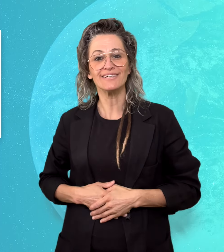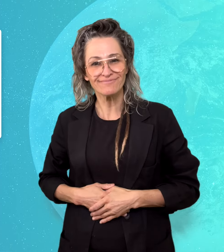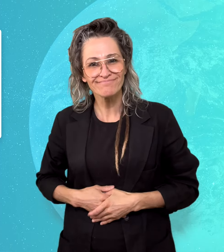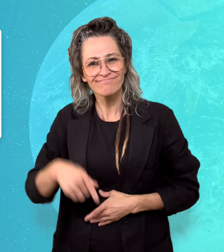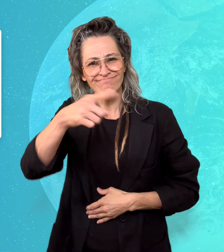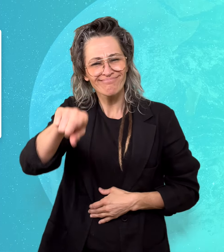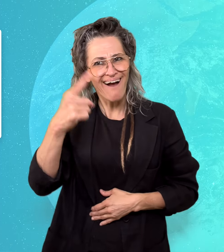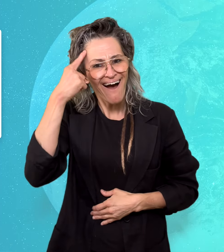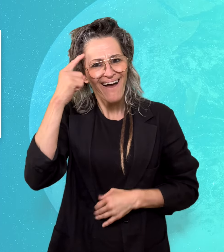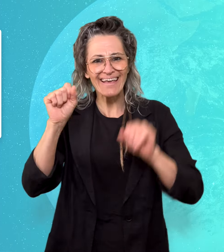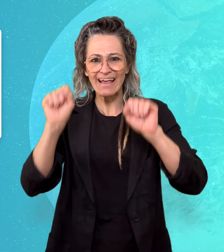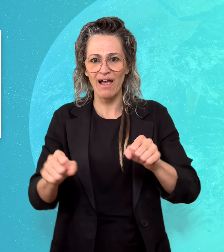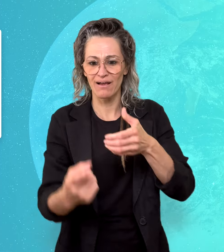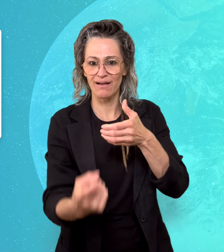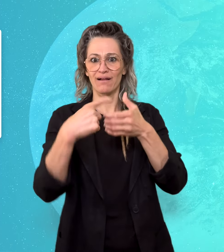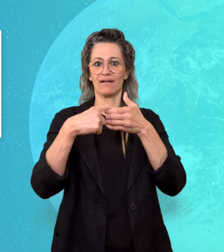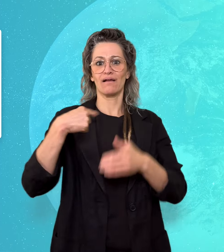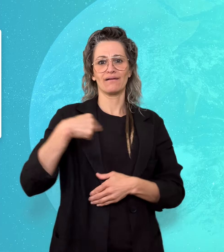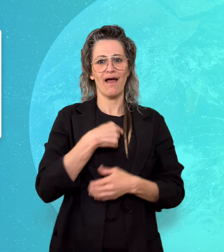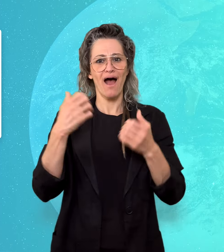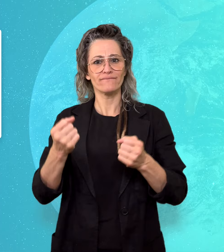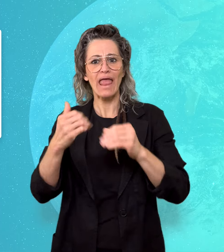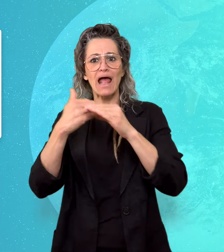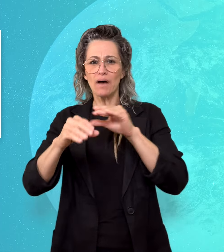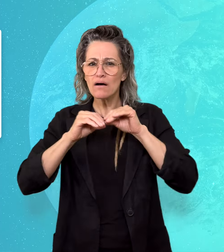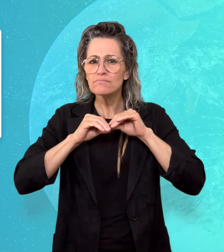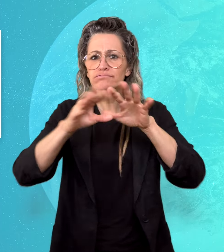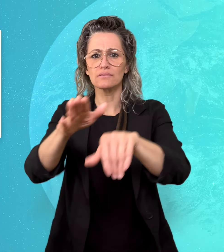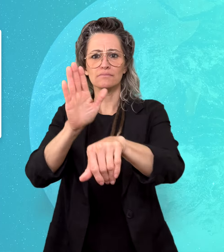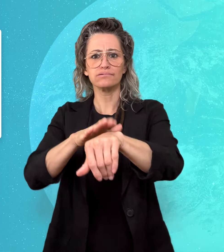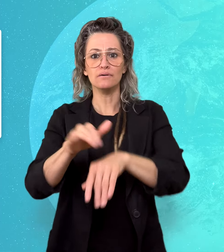Be sure to subscribe to our email newsletter